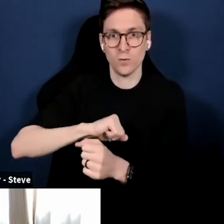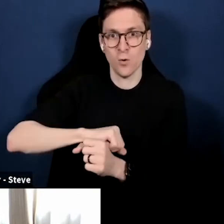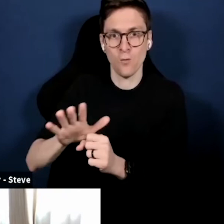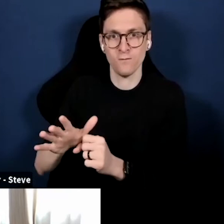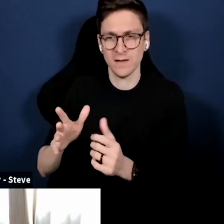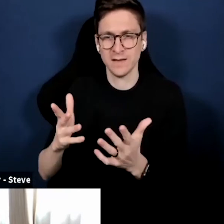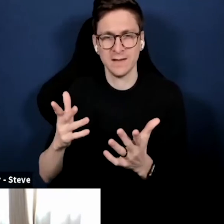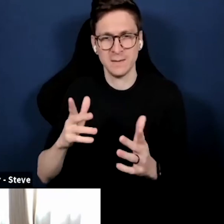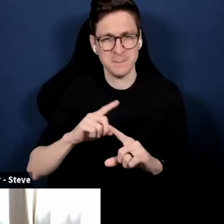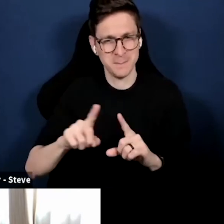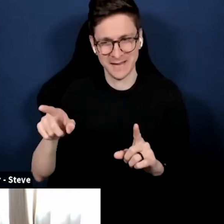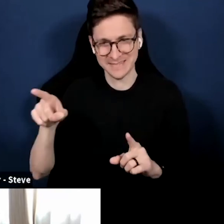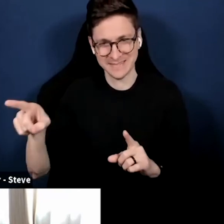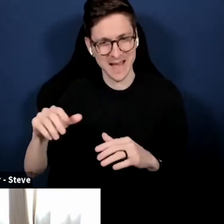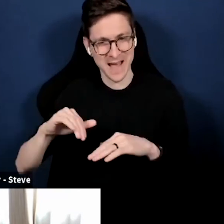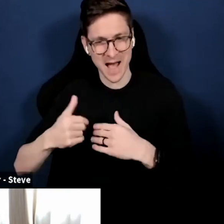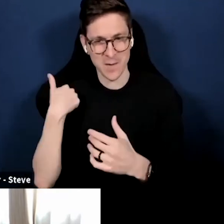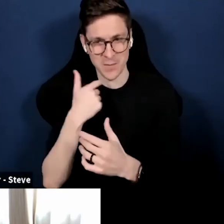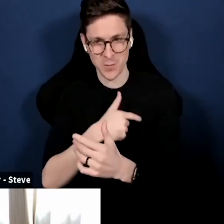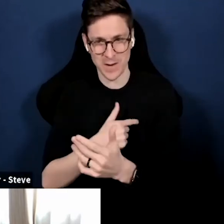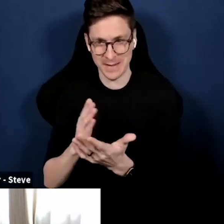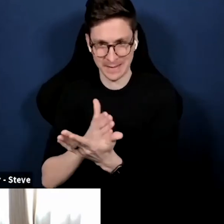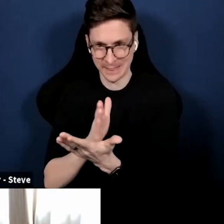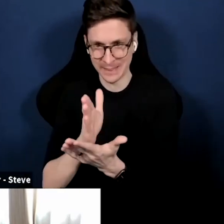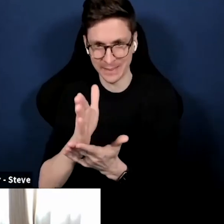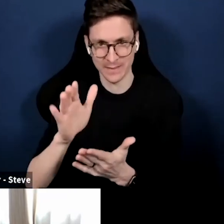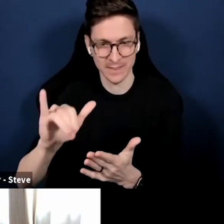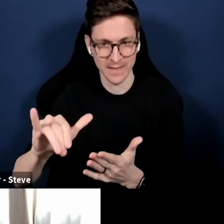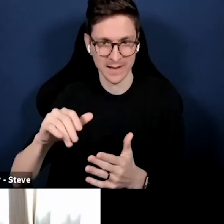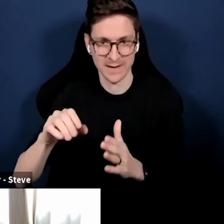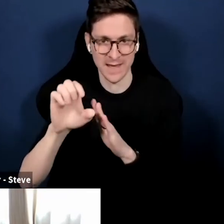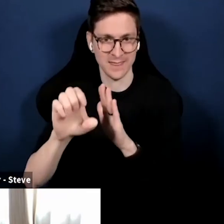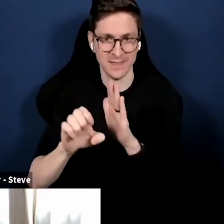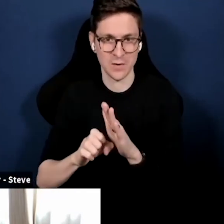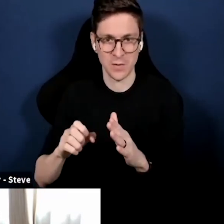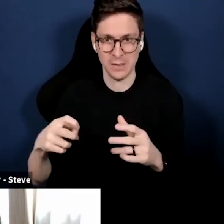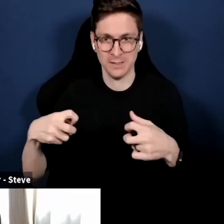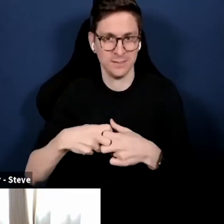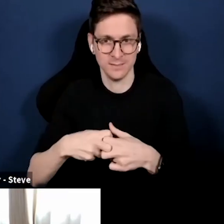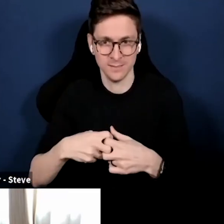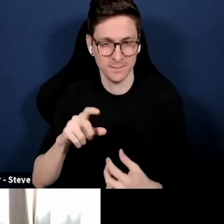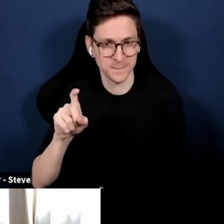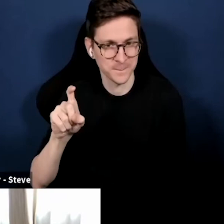how do you work with this big ethical question um we've actually um discussed